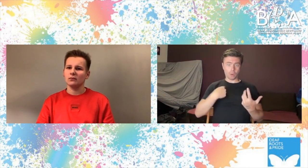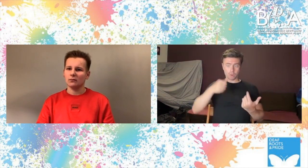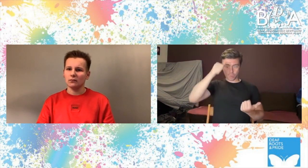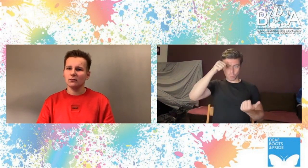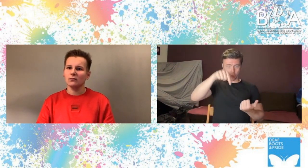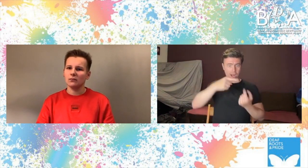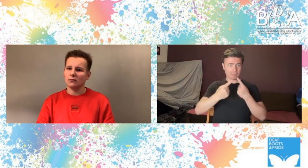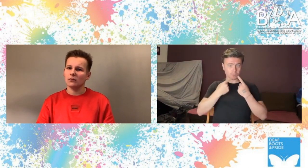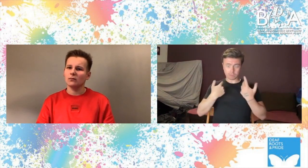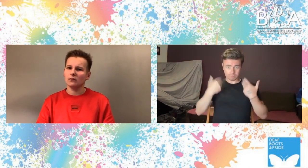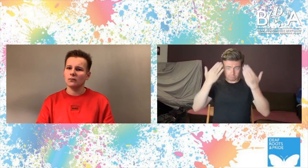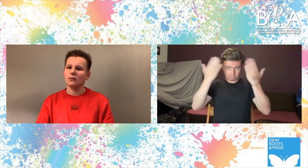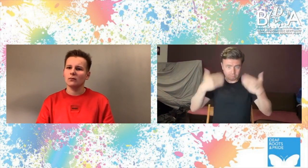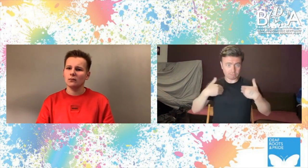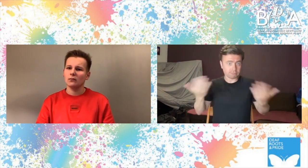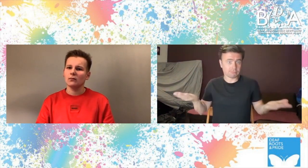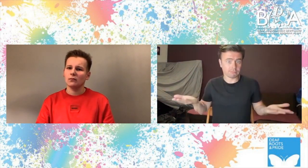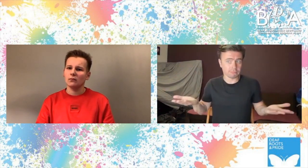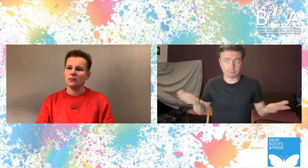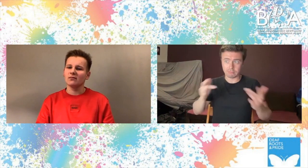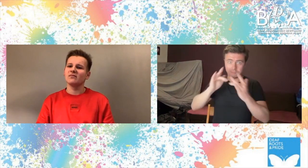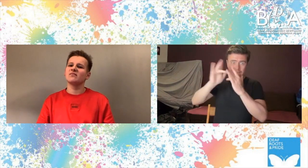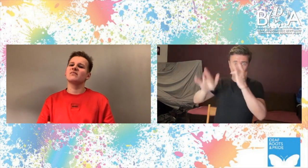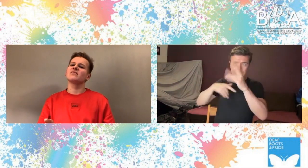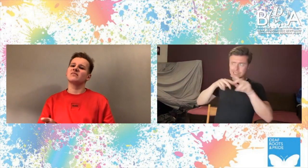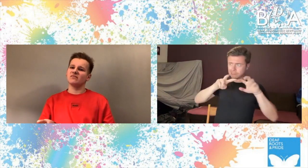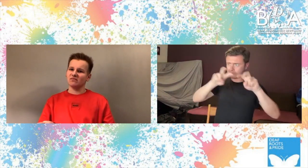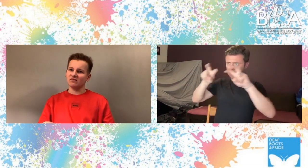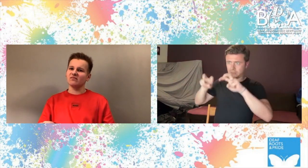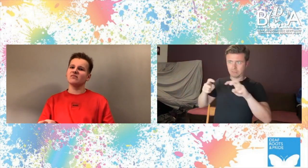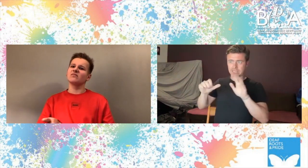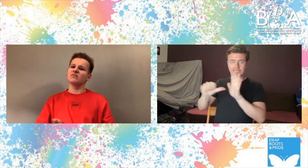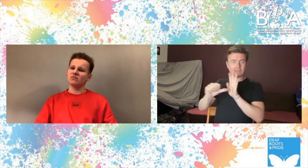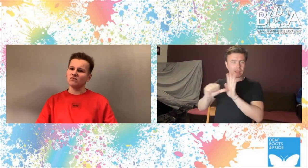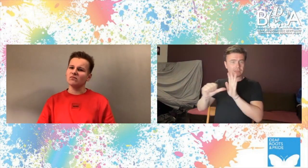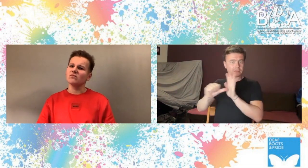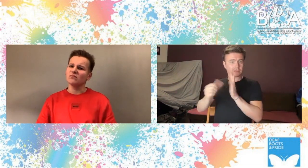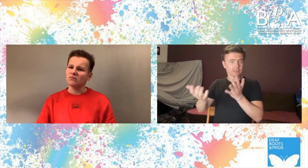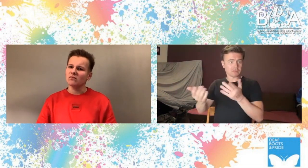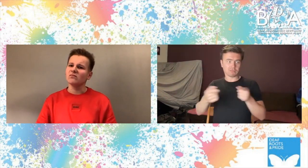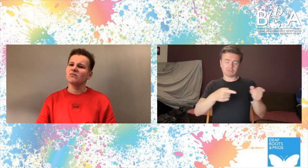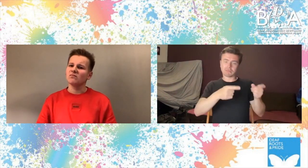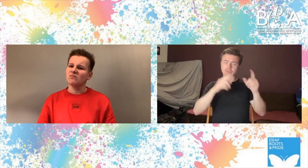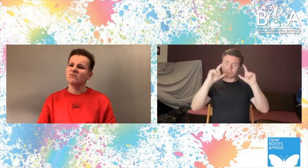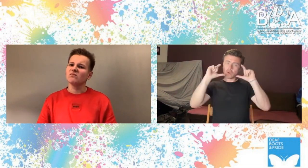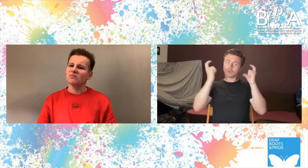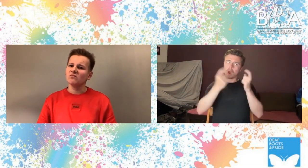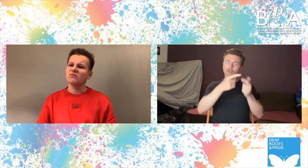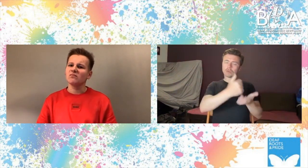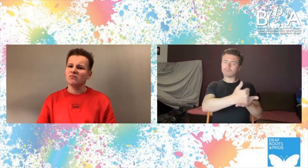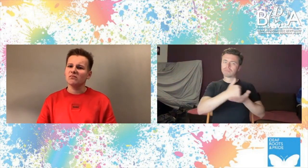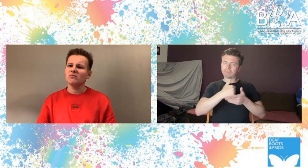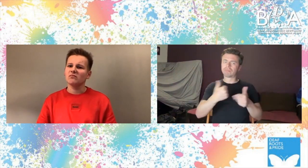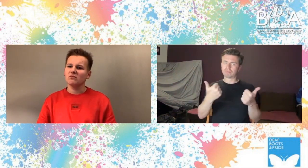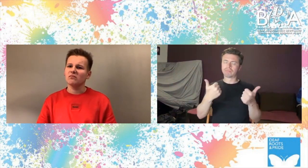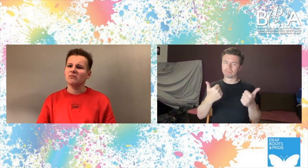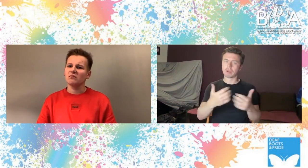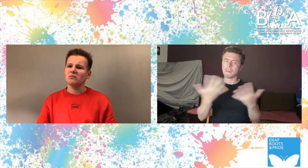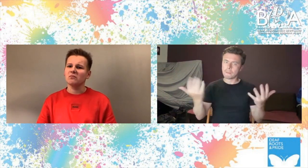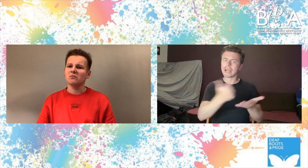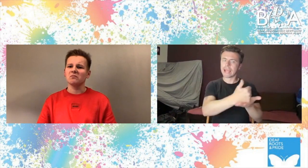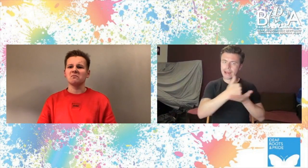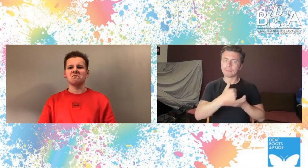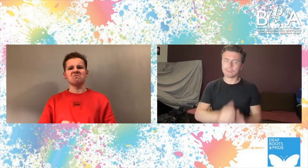advice on that. They were really helpful to me.